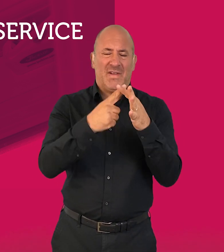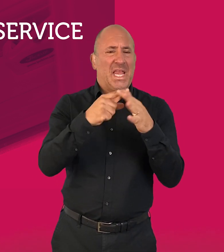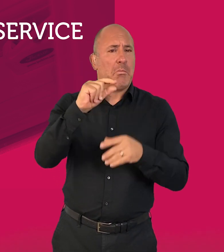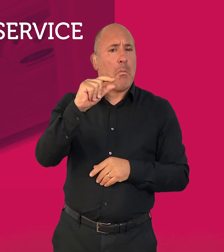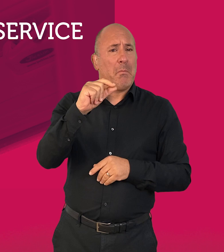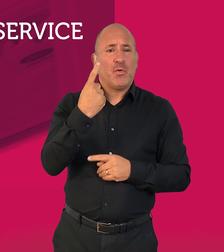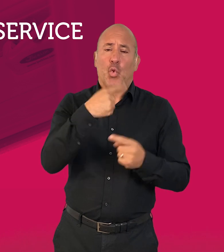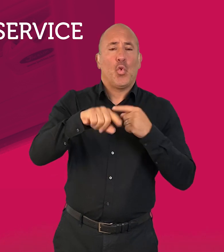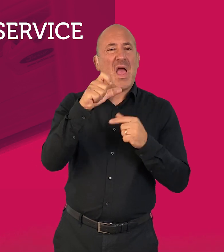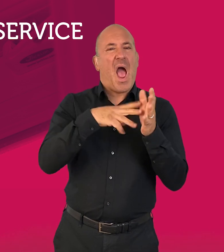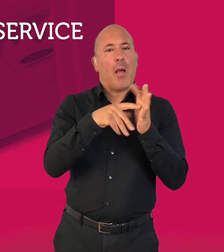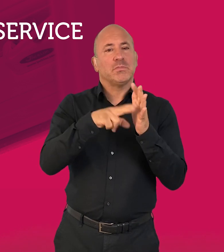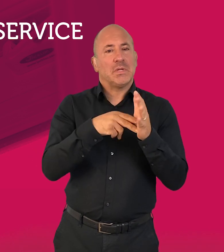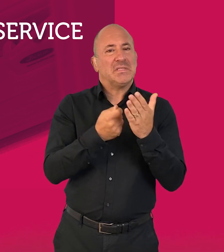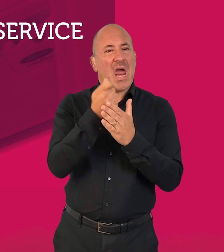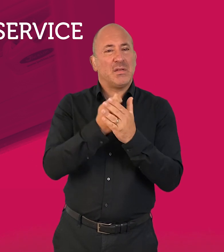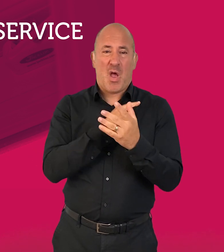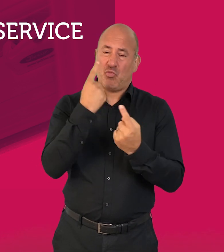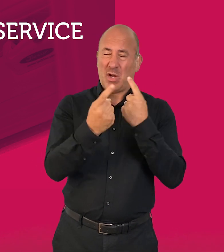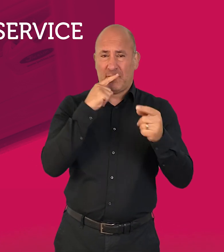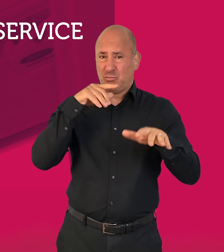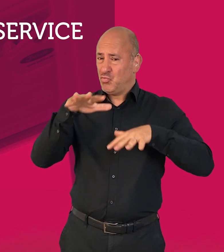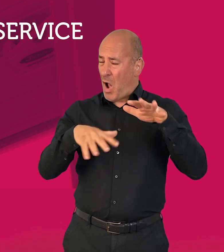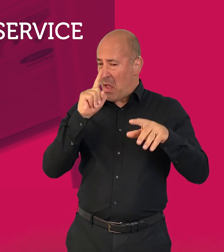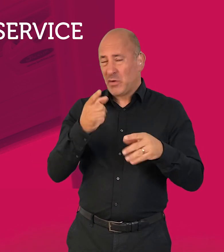For Camden tenants who otherwise would struggle to get them done on their own.